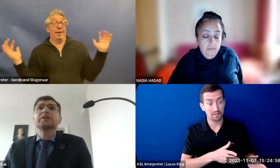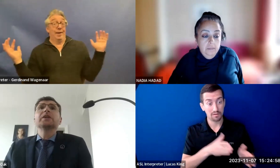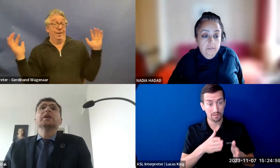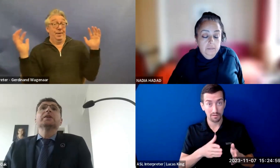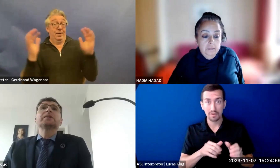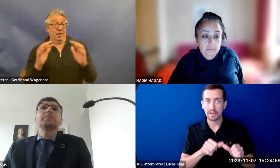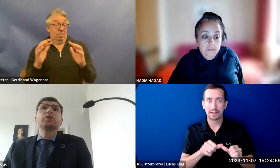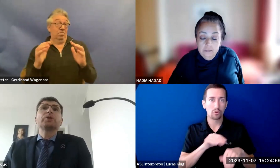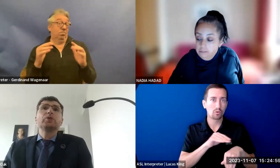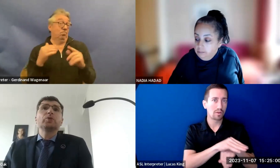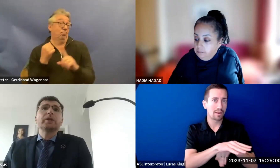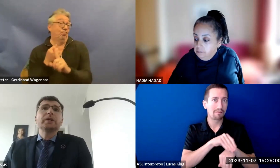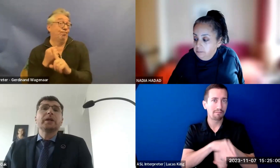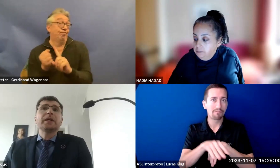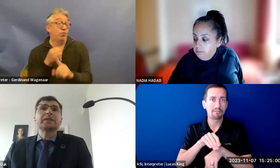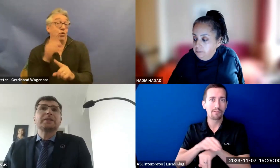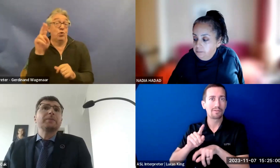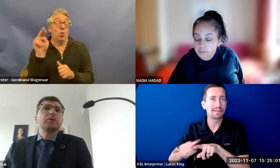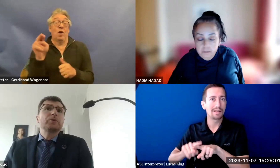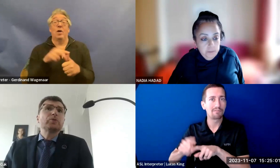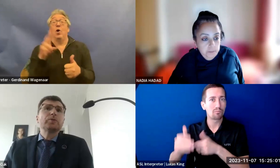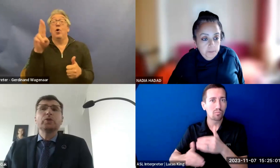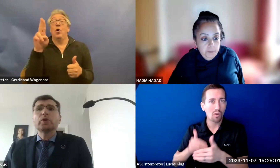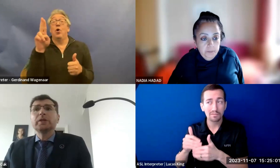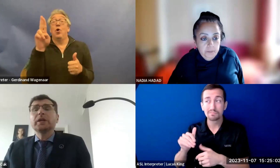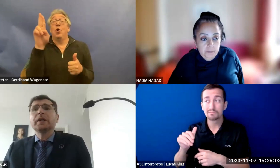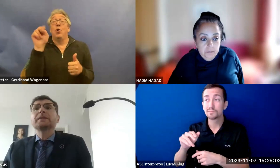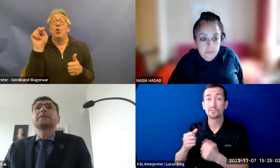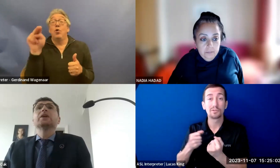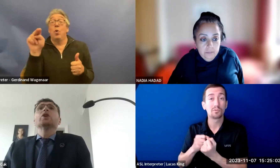such as supporting the UNDIS establishment